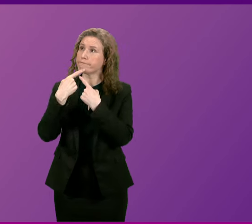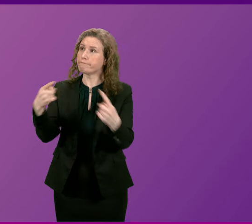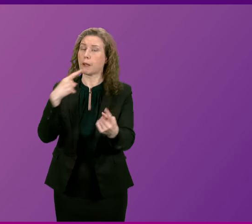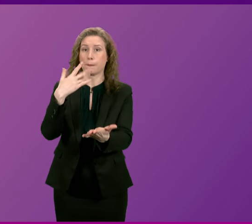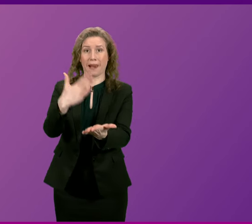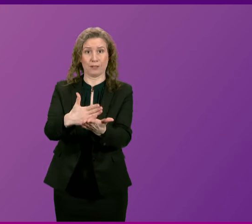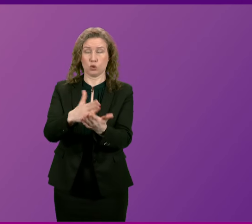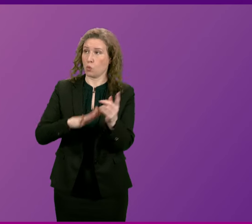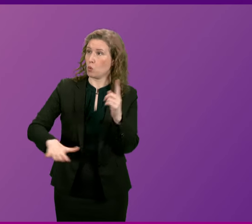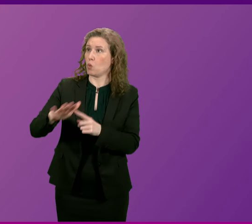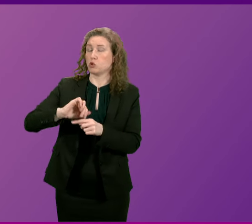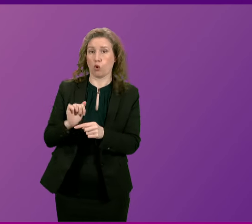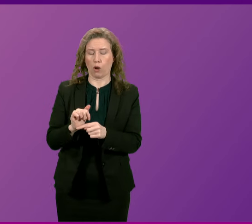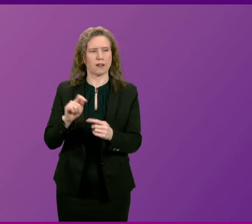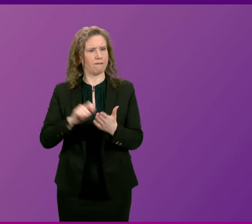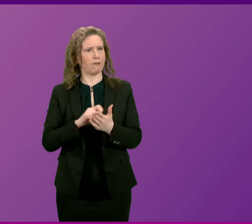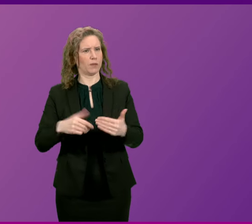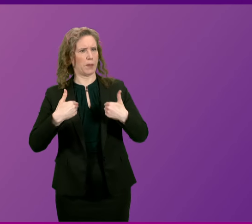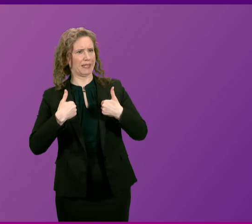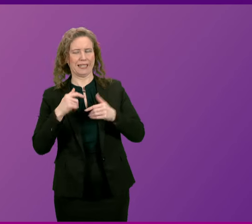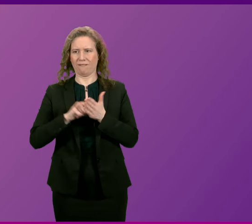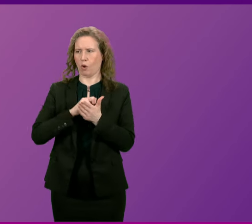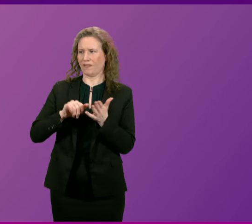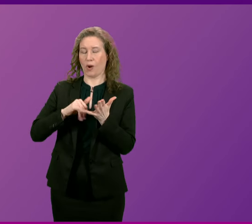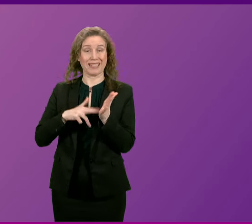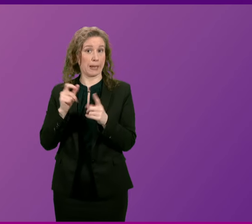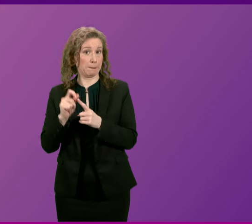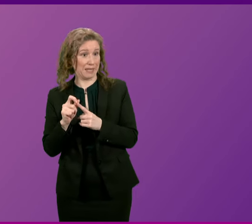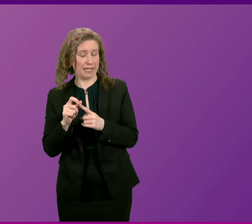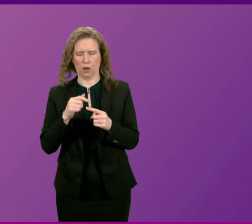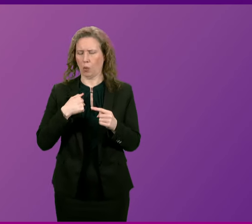Scotland that, if they voted for him and the SNP, they would increase teacher numbers